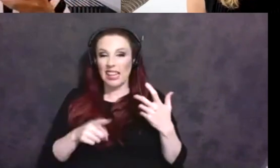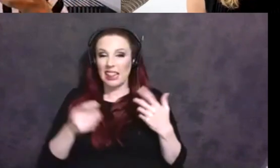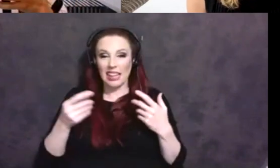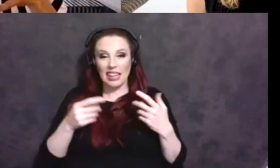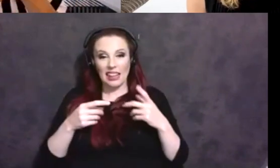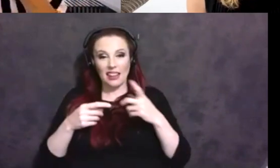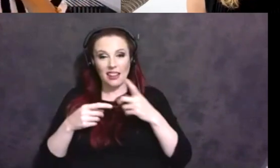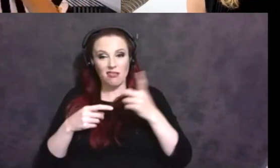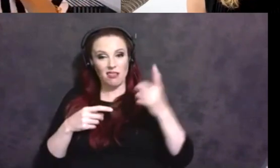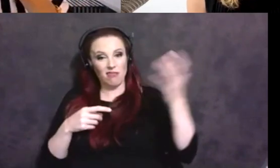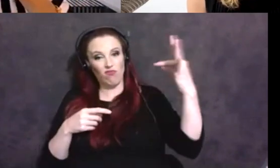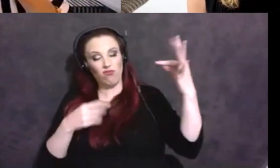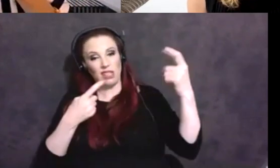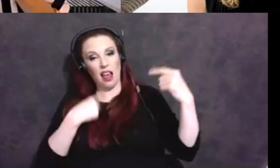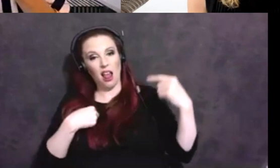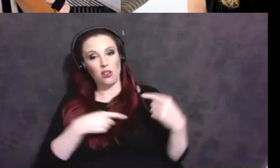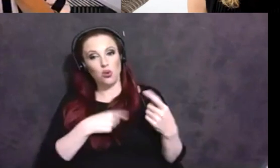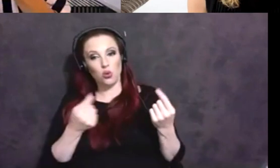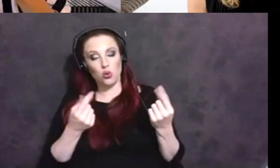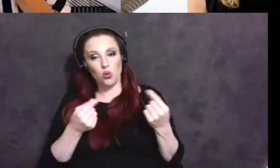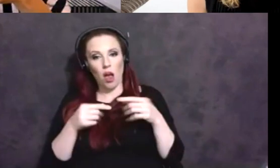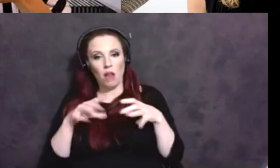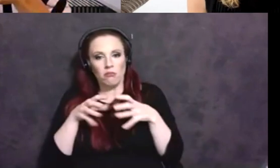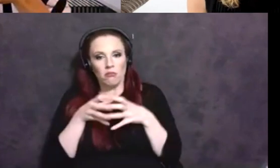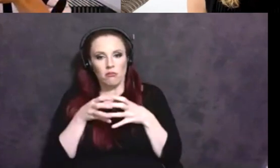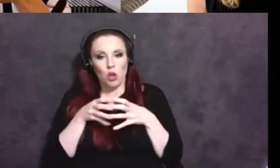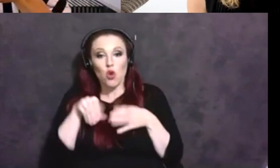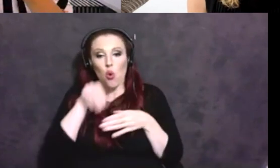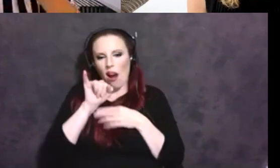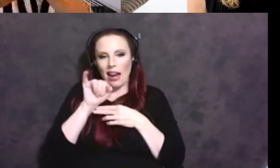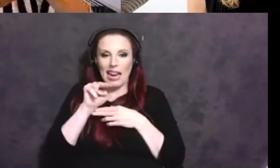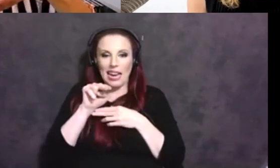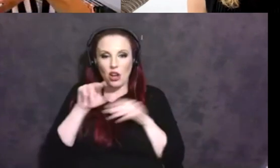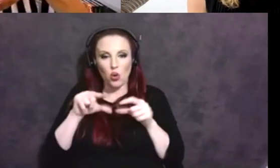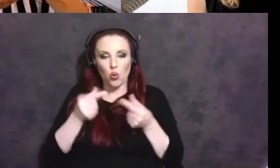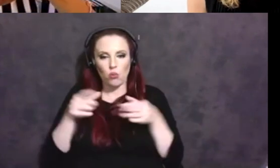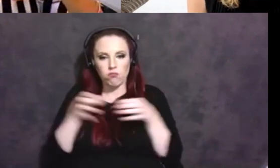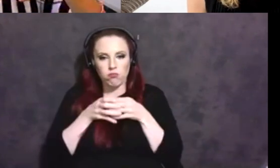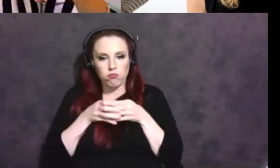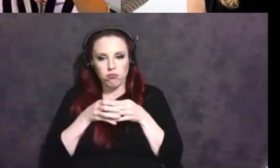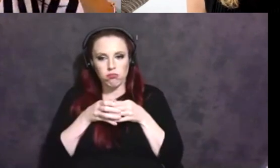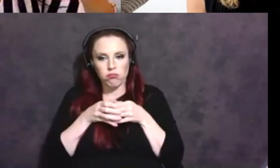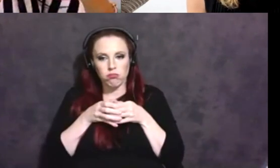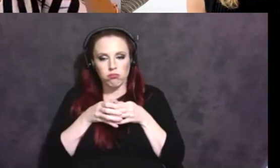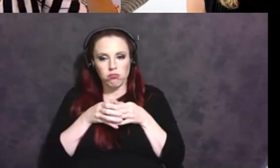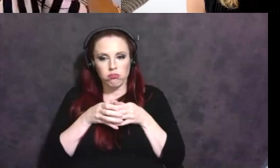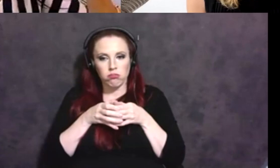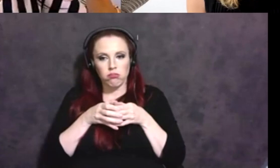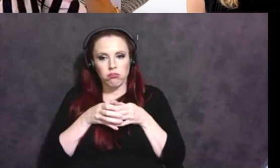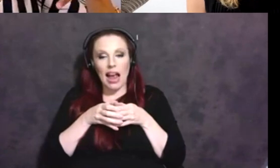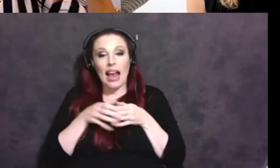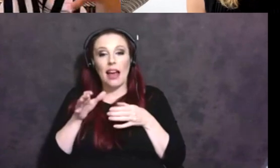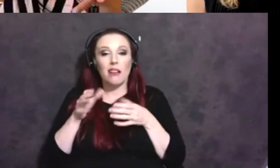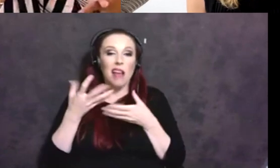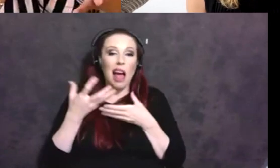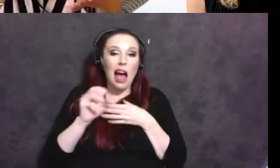We are told not to be around people, be safe, be careful and what we are being told to do